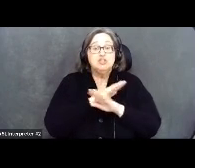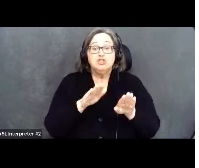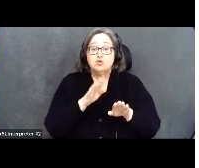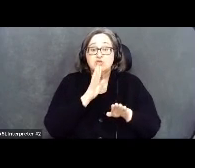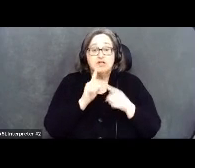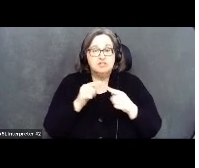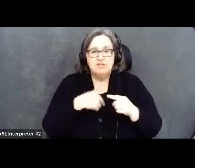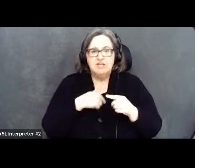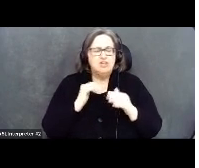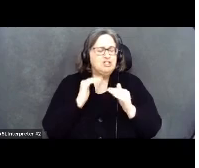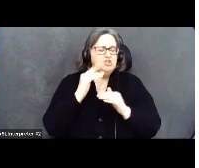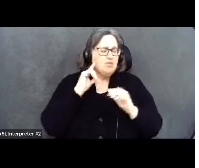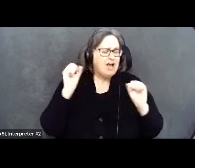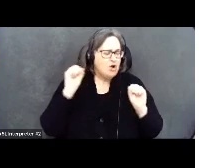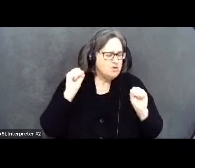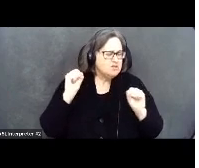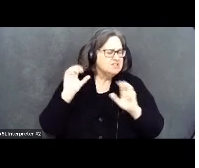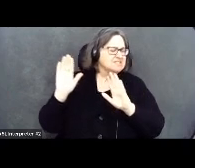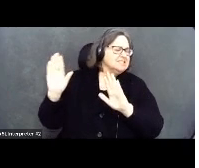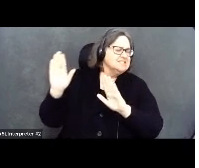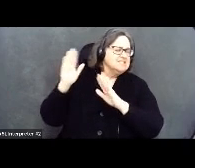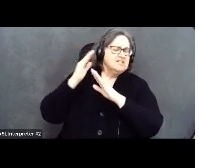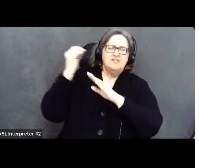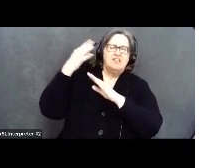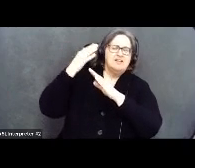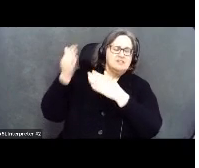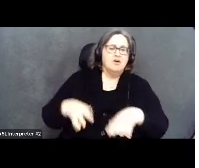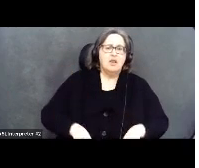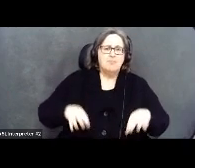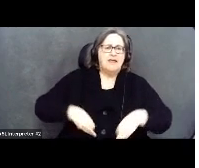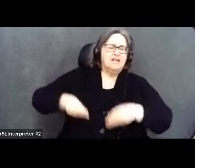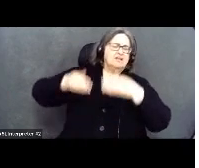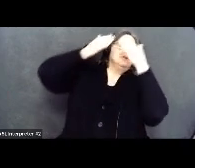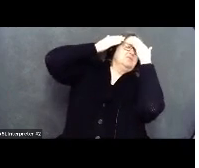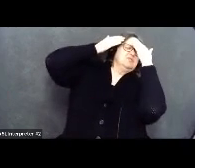It is too loud. Turn off the lights. He puts a blanket over his head. He is pretty emotional.